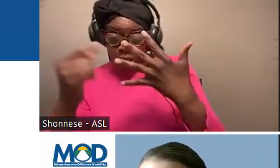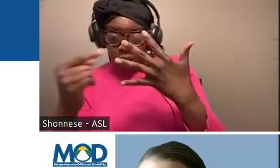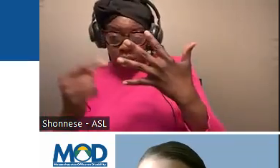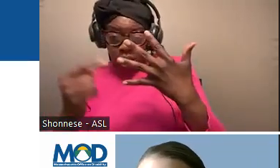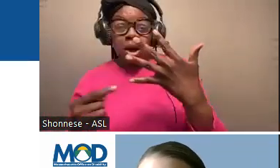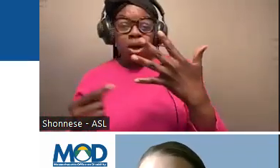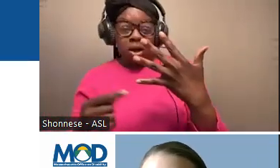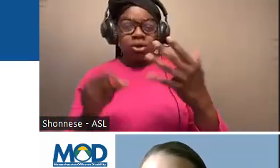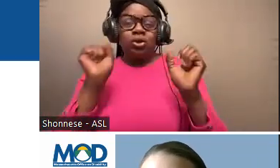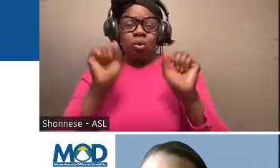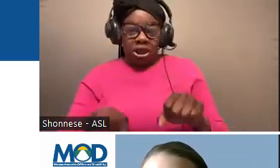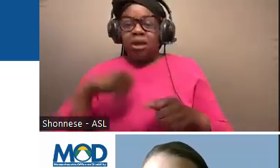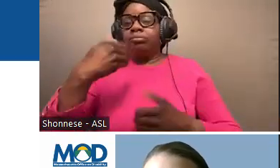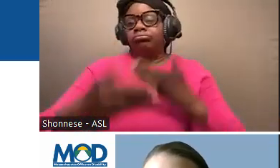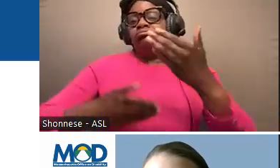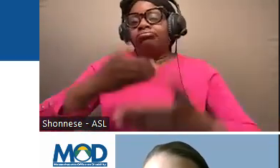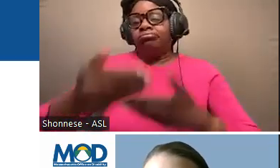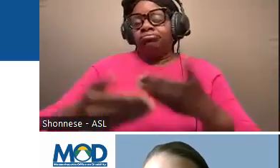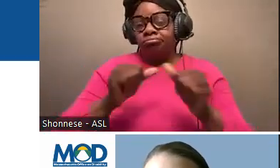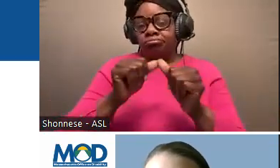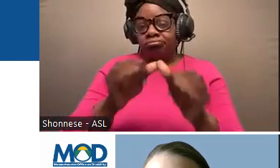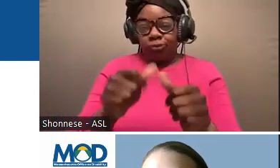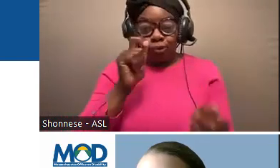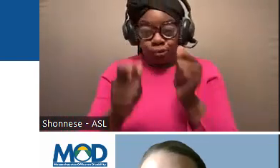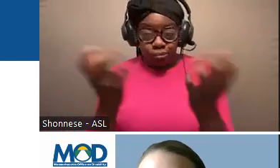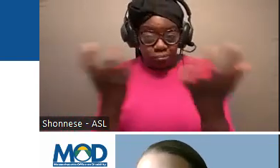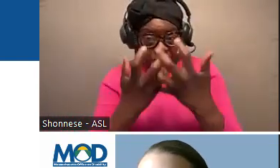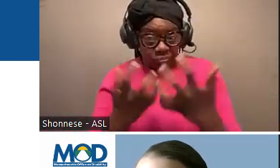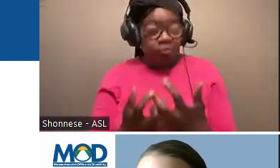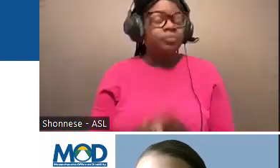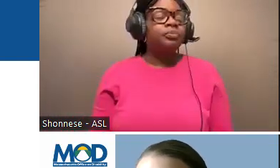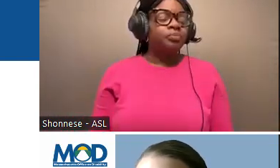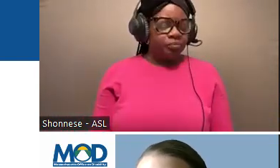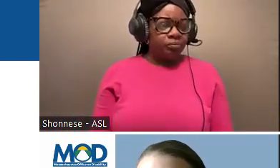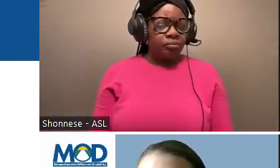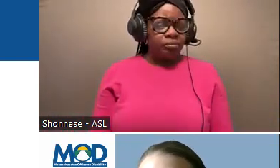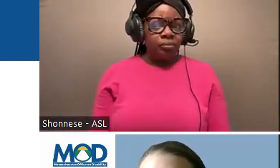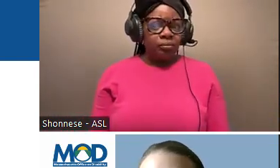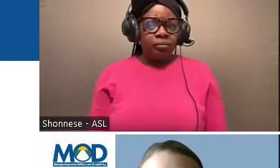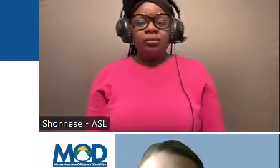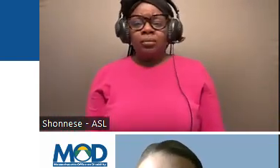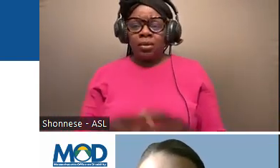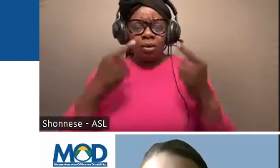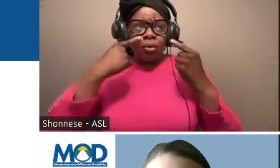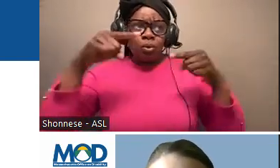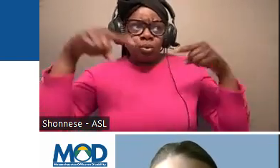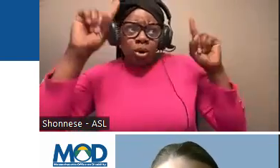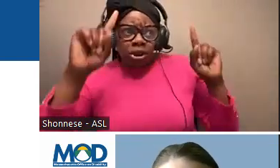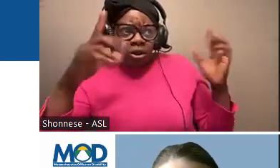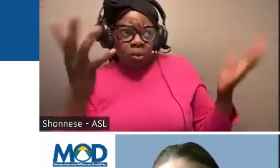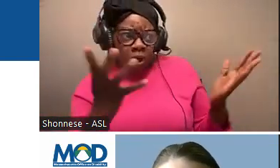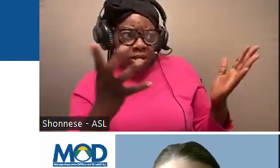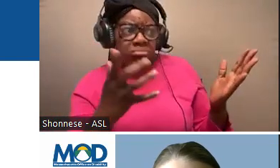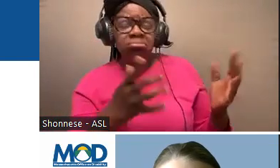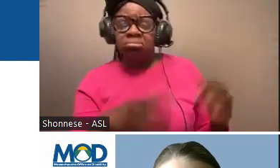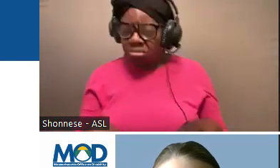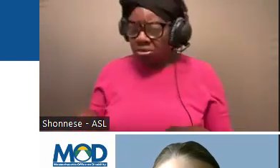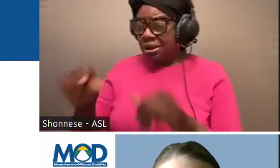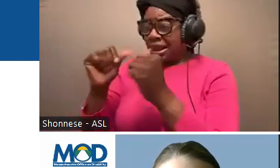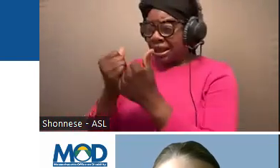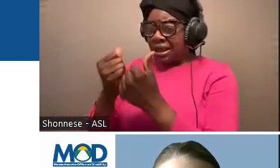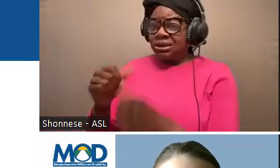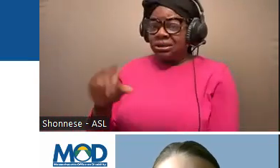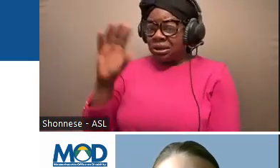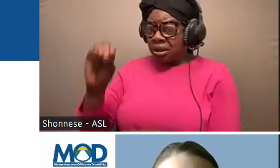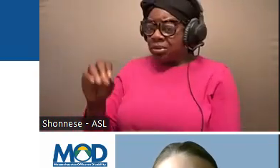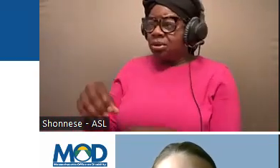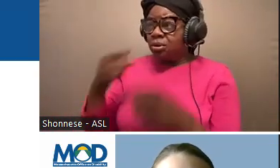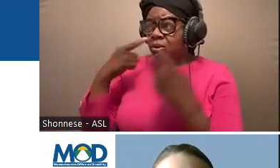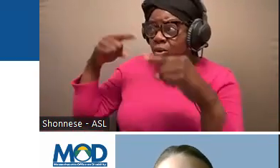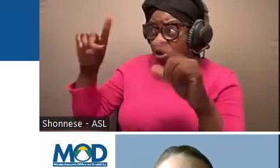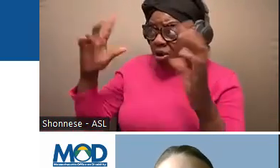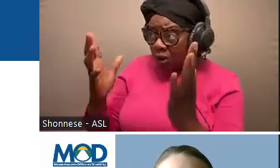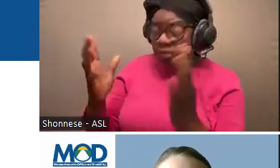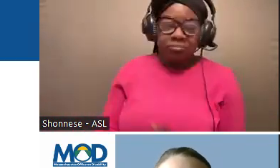this moving along. What's working for the employee. What's working for the employer.